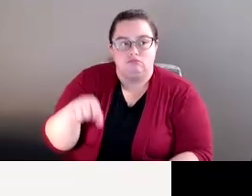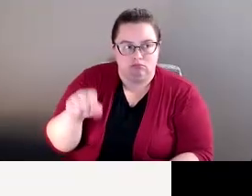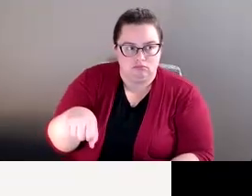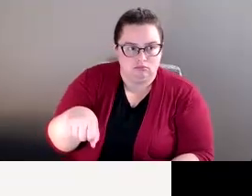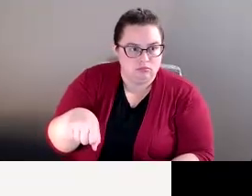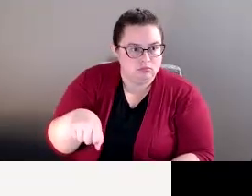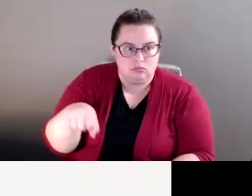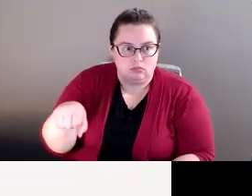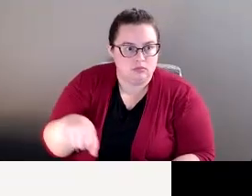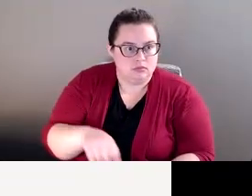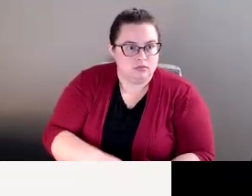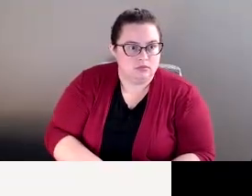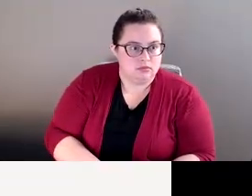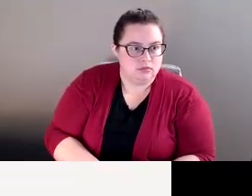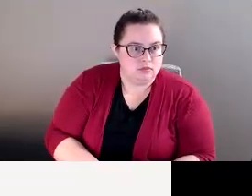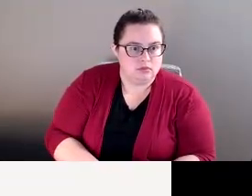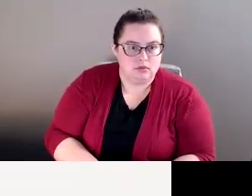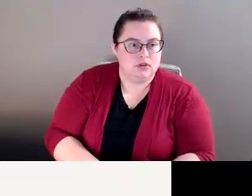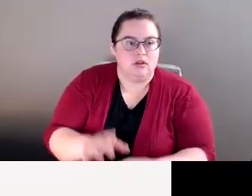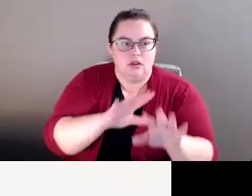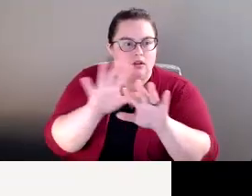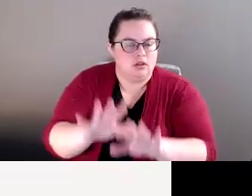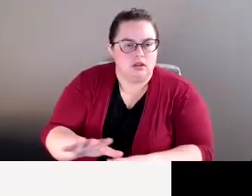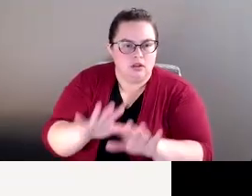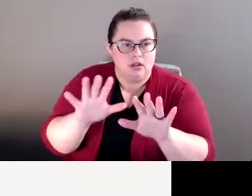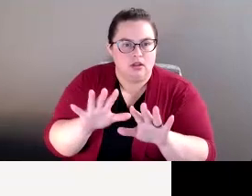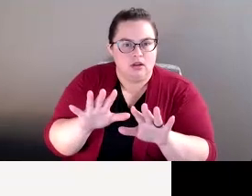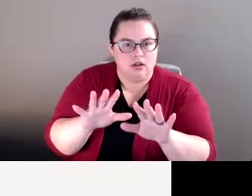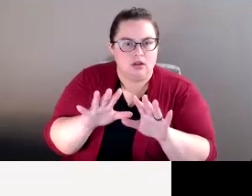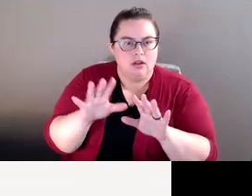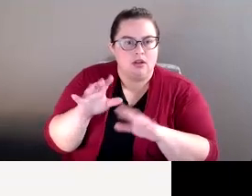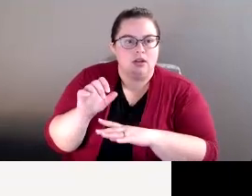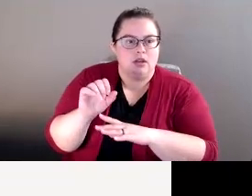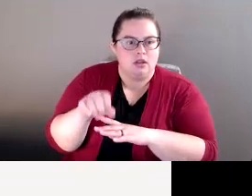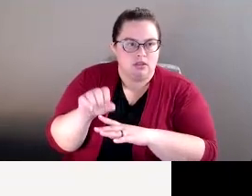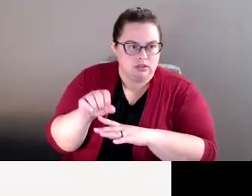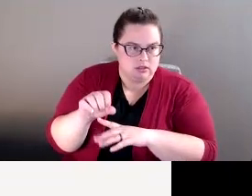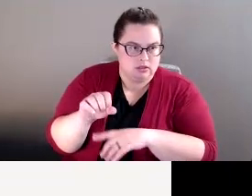Sorry. Okay. But you have to you have to have no replies in it yet to be able to edit it. So I figured that out.